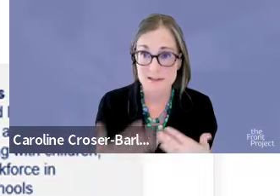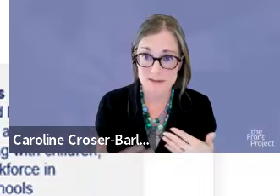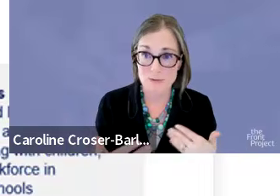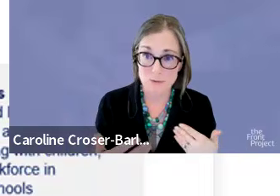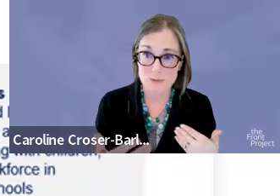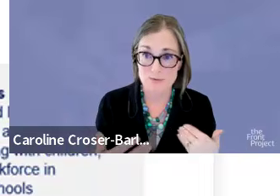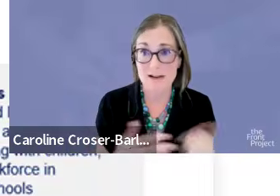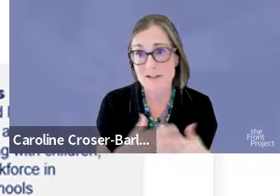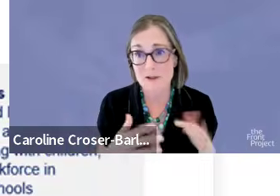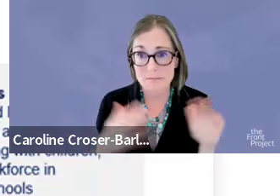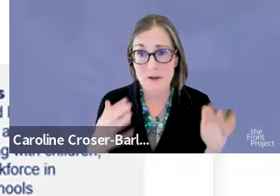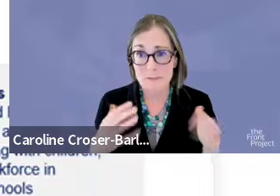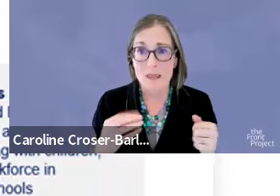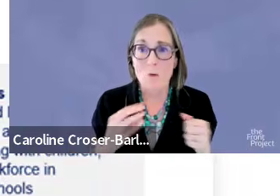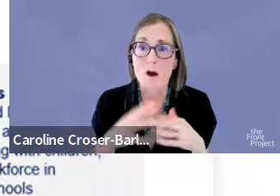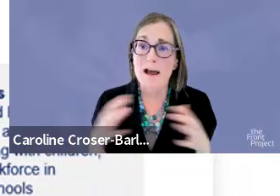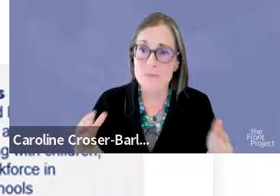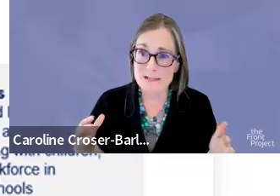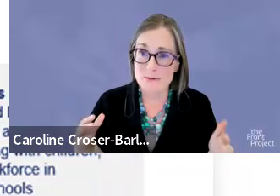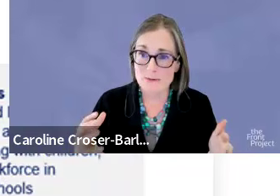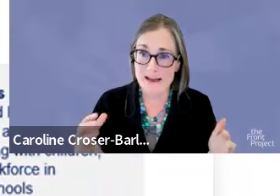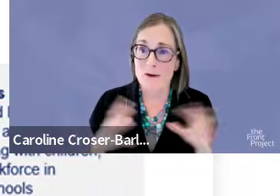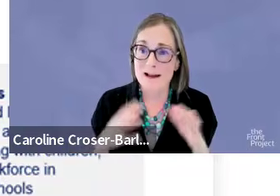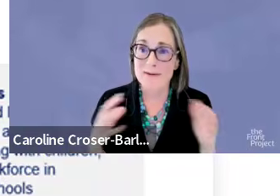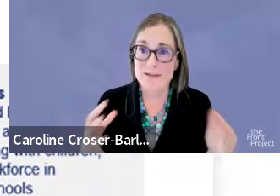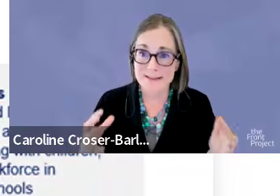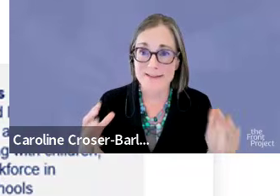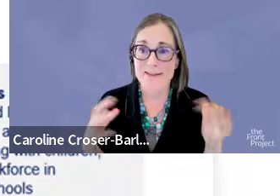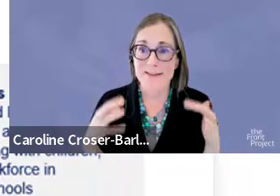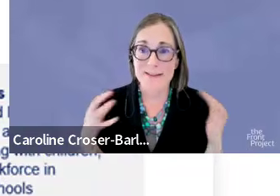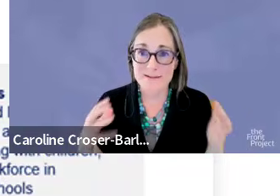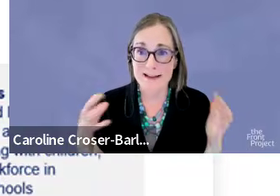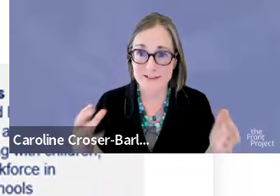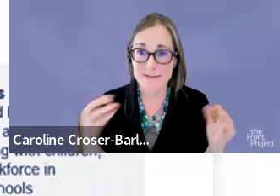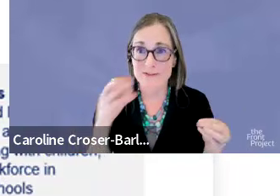into the schools. Right. So why do we do that? Why do we think that the thing we have to do